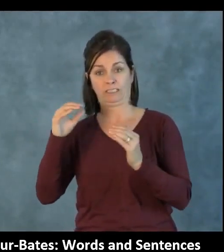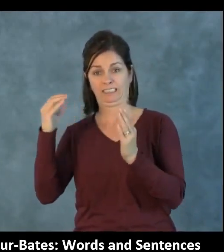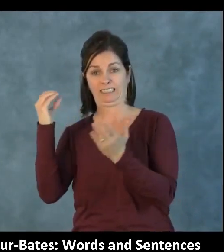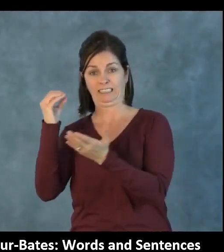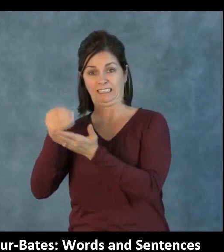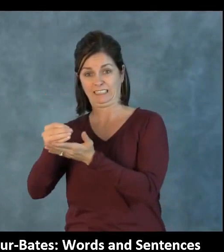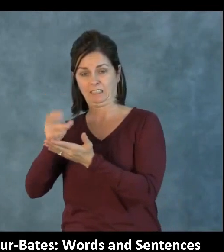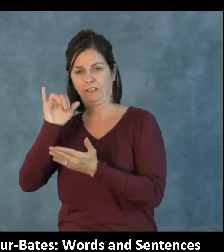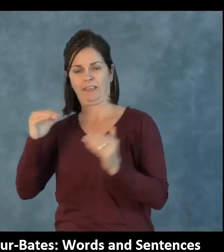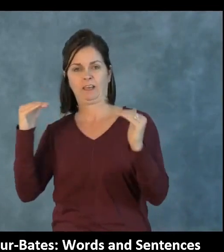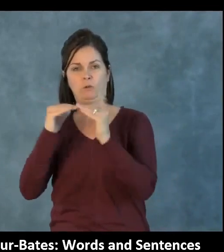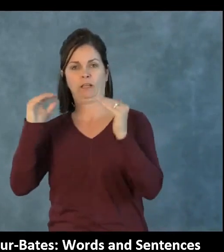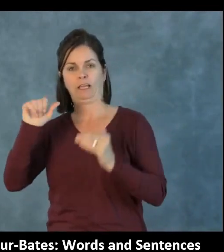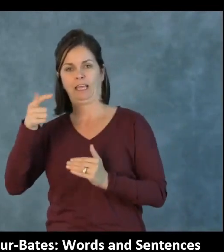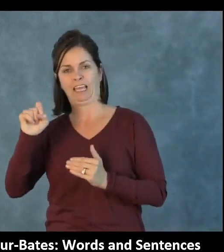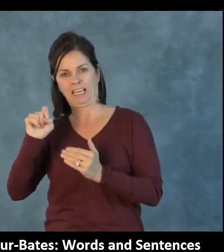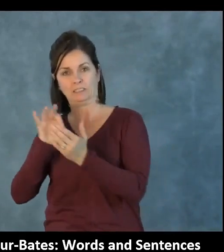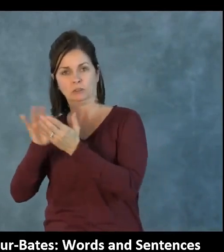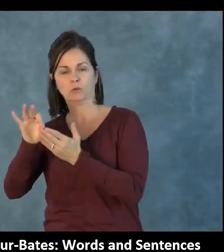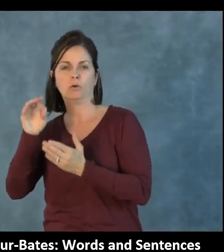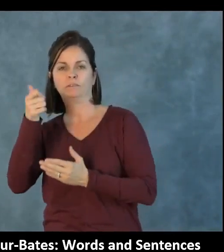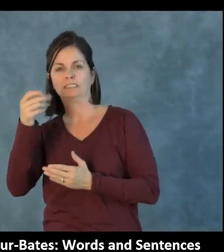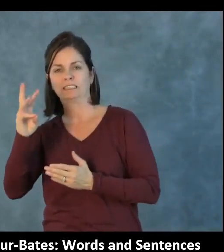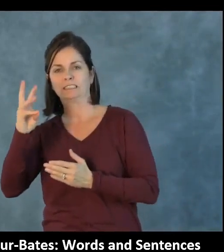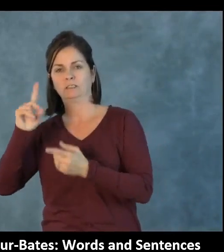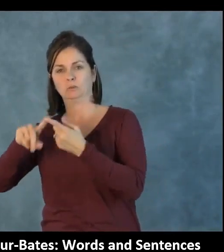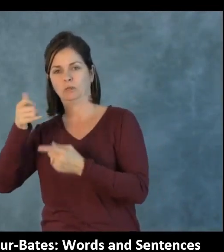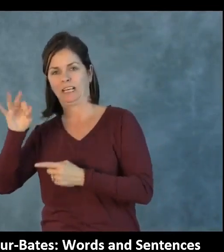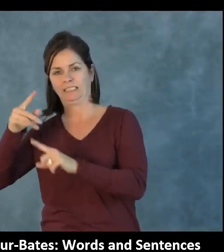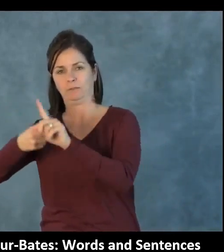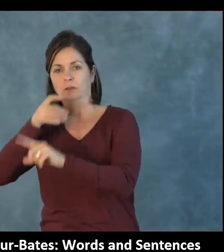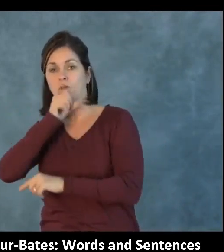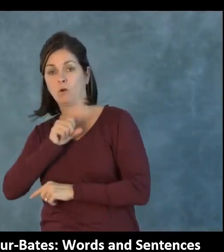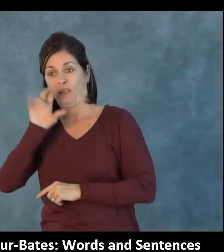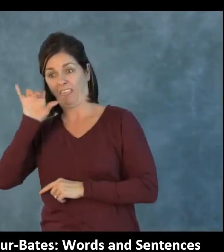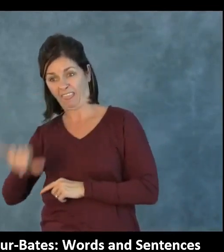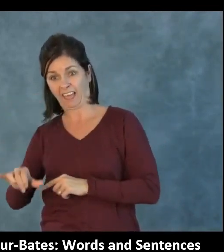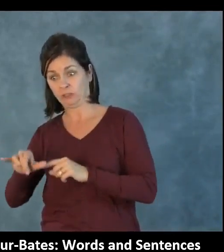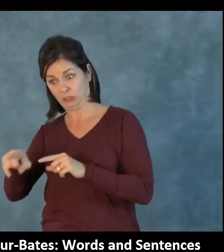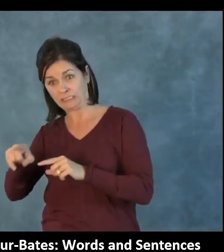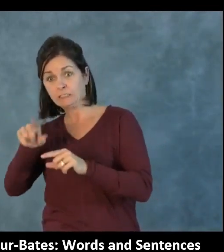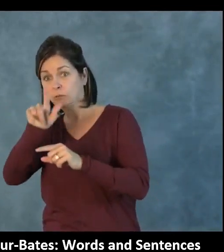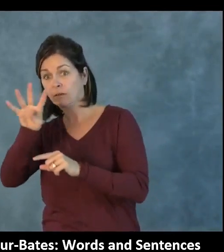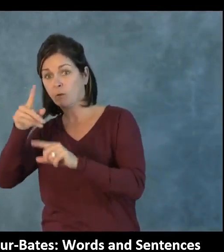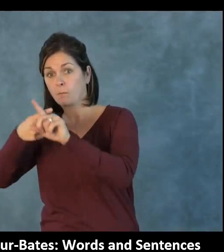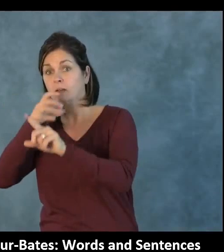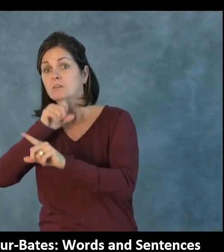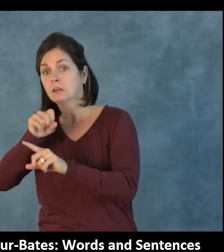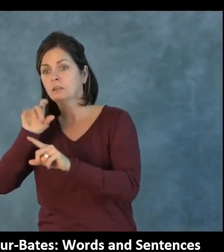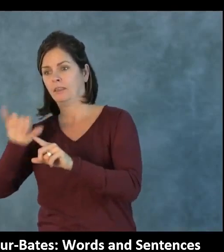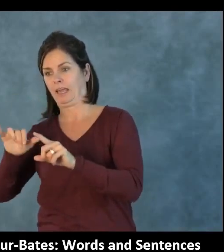of just 16 to 19 months, and that is well below her chronological age of 24 months.